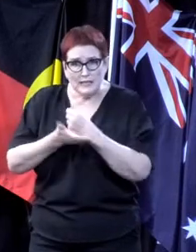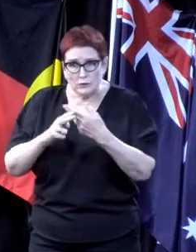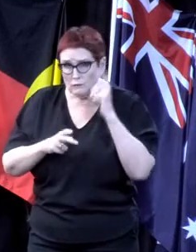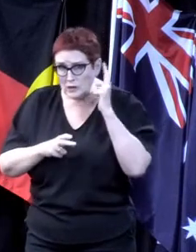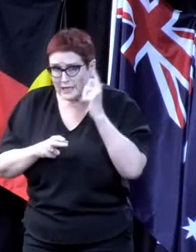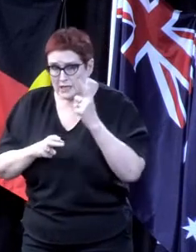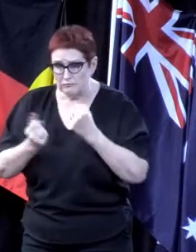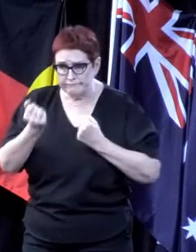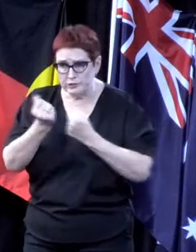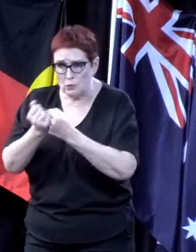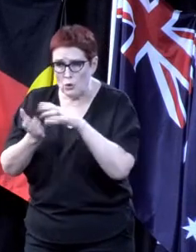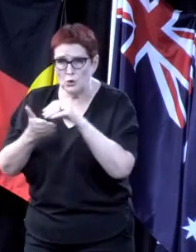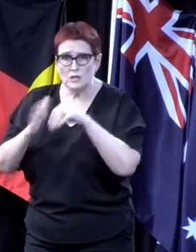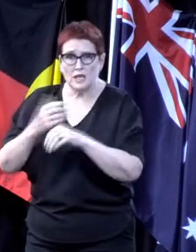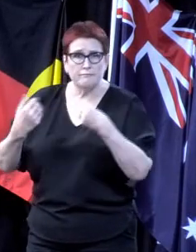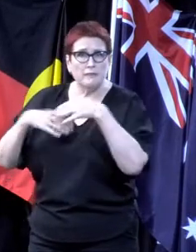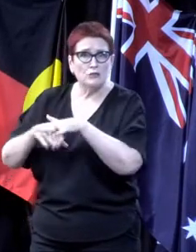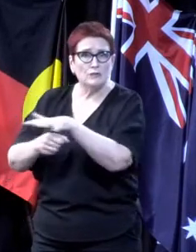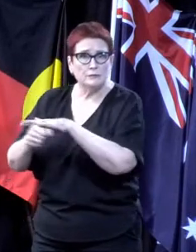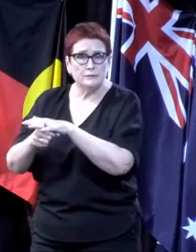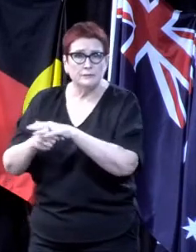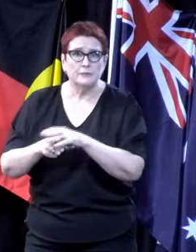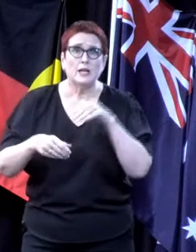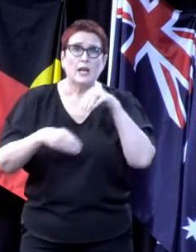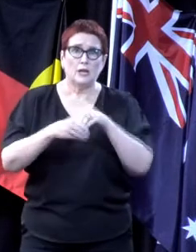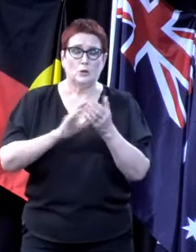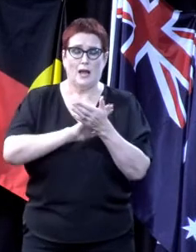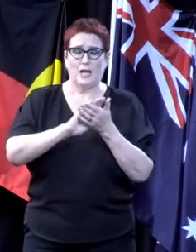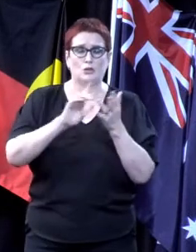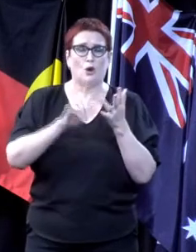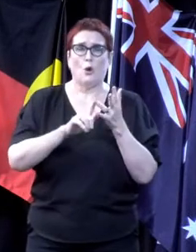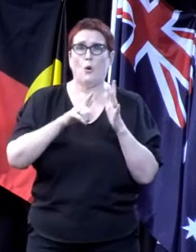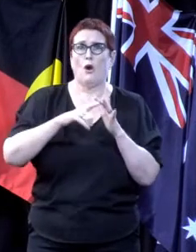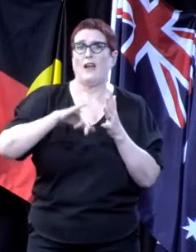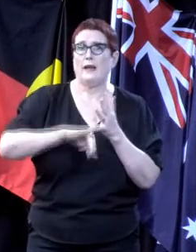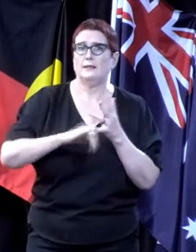in the mainstream include the HOIS, another acronym,